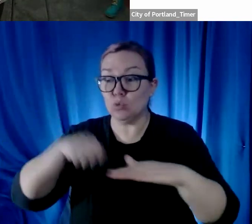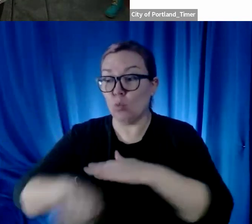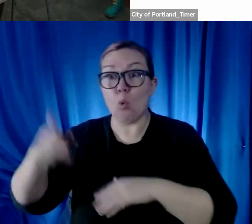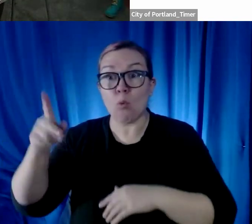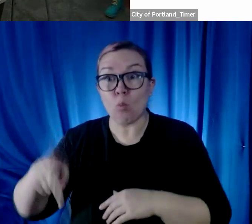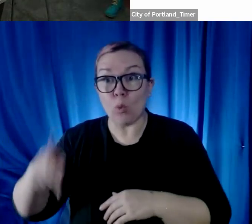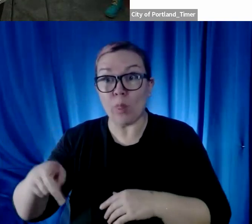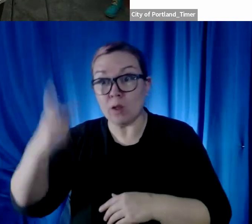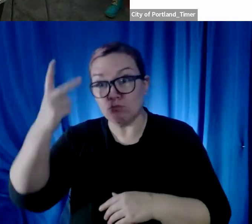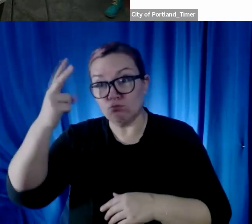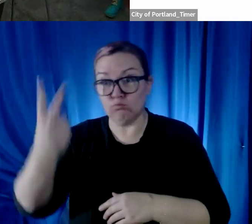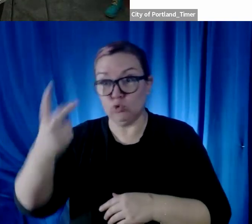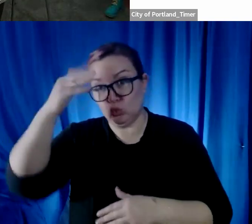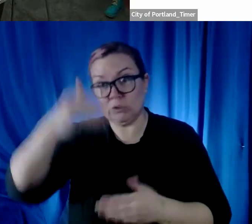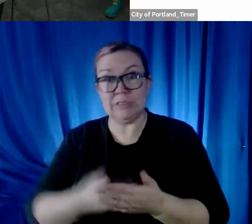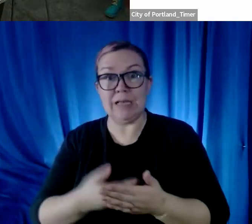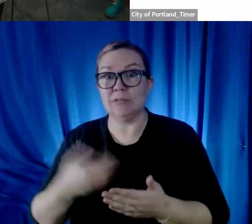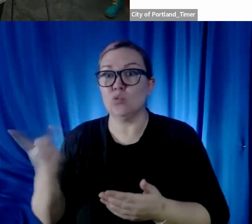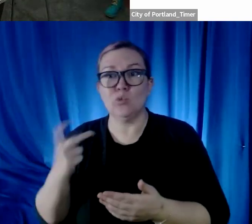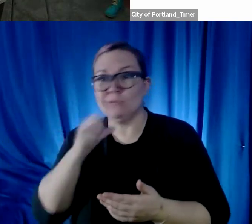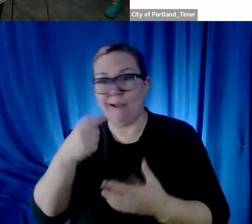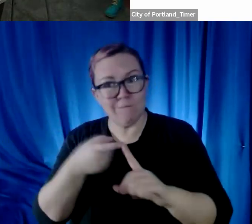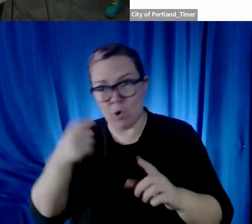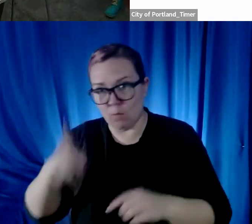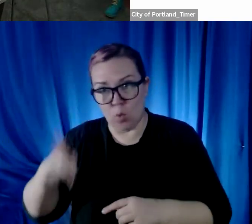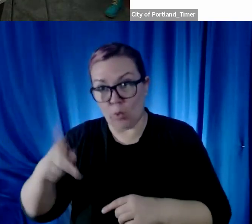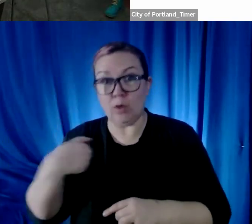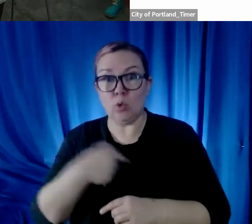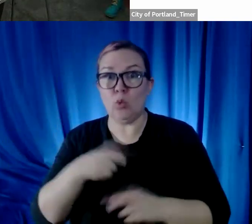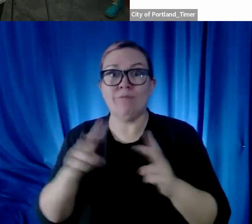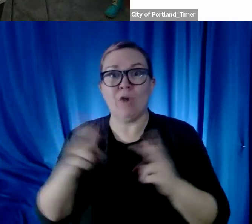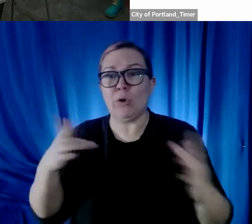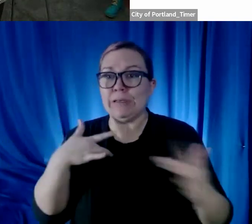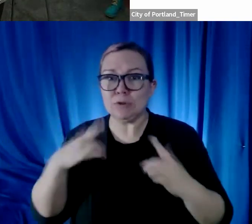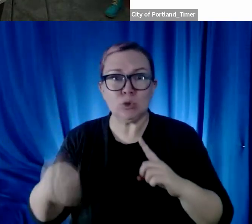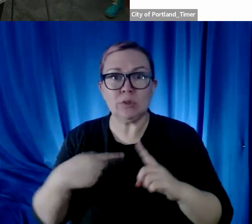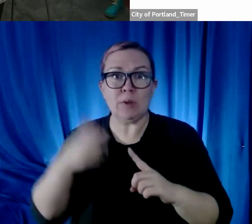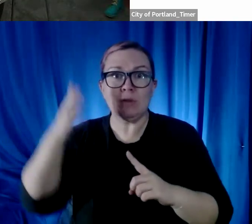My wife and I were not from Portland and we're very just concerned about the future of the city.